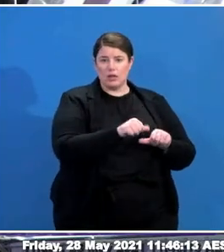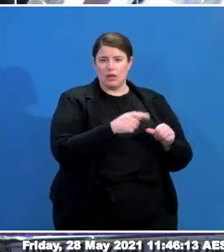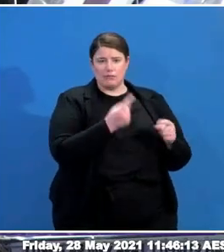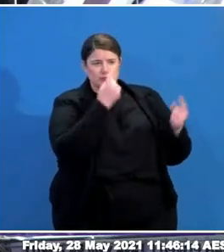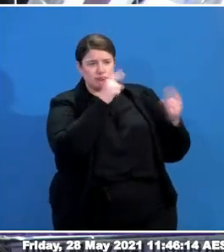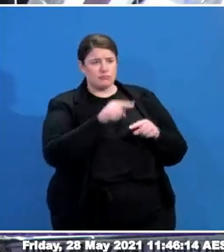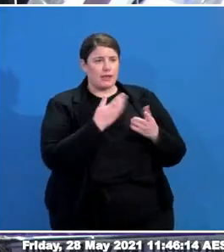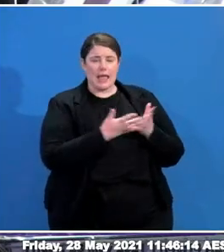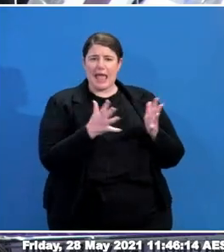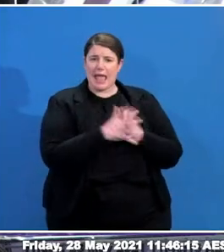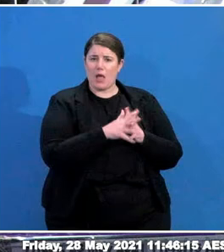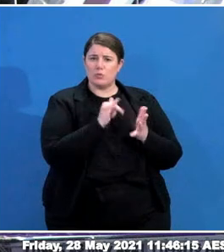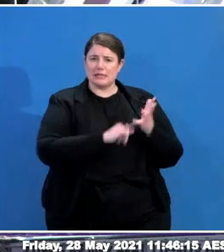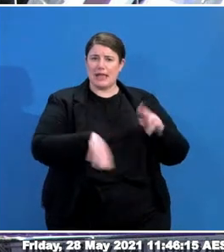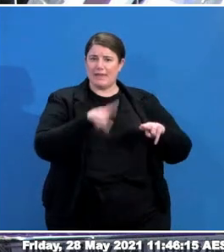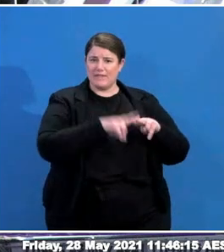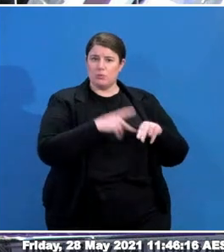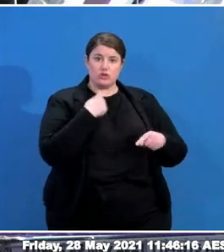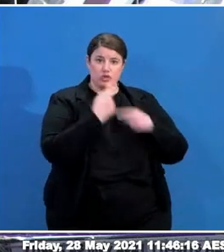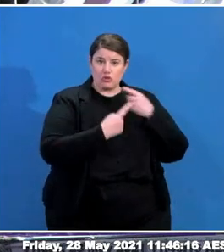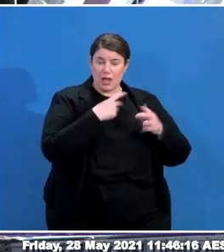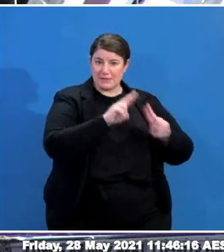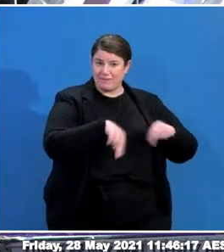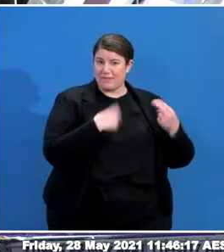describes family members and describes complainants?